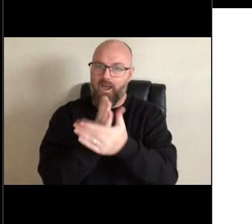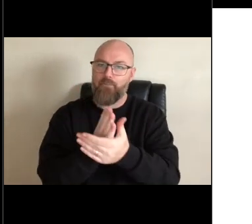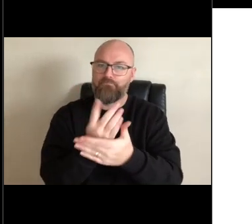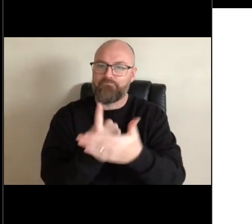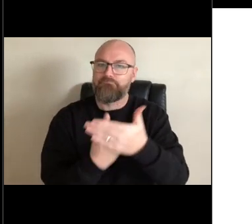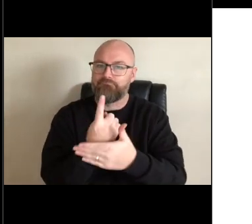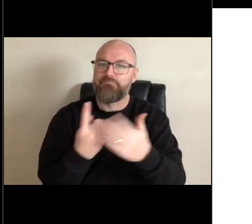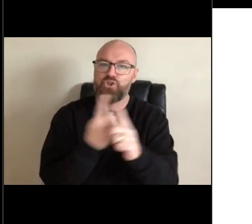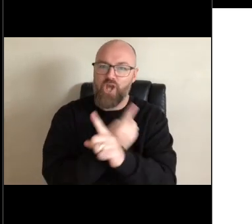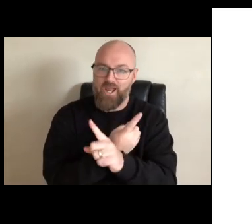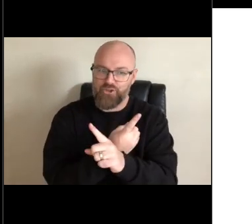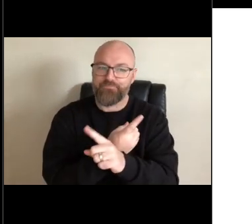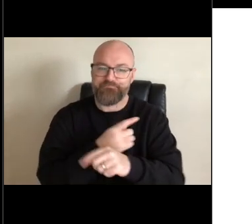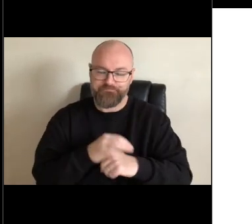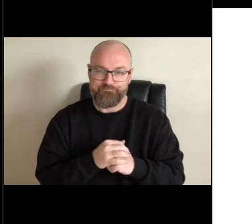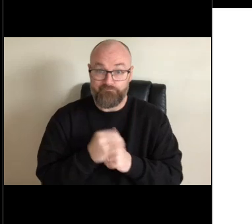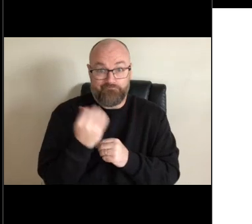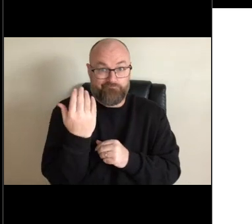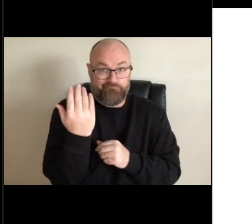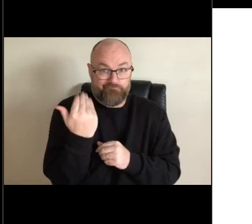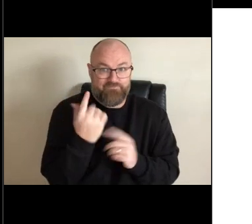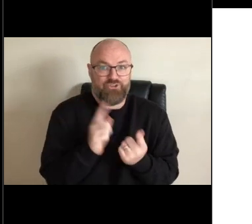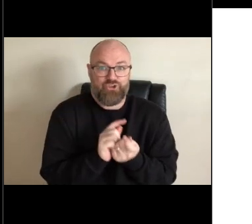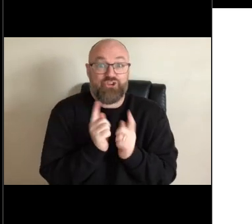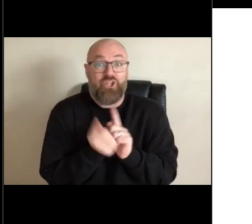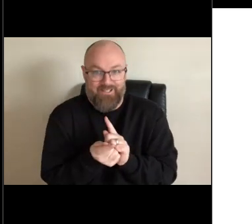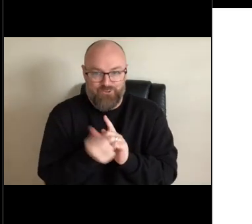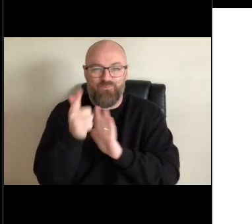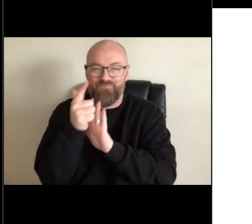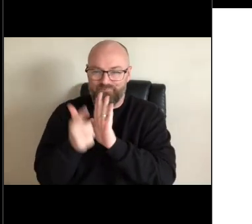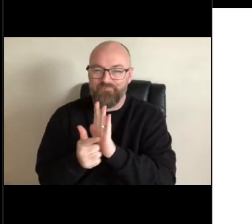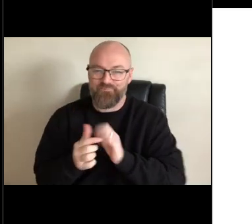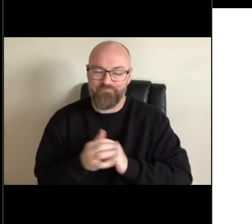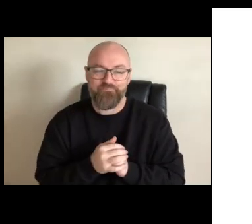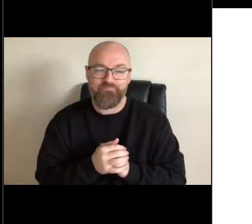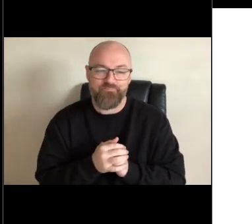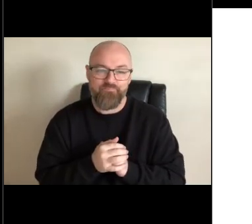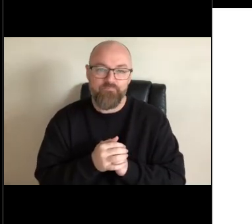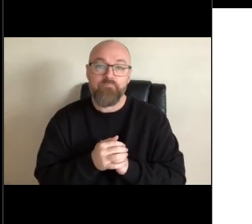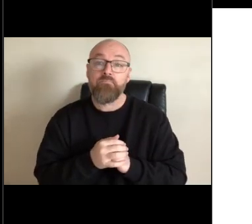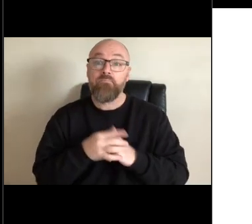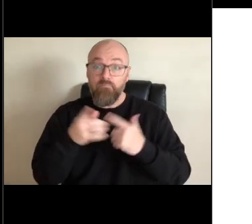um recent legislative change for the Family Law act so there's some fairly big changes across